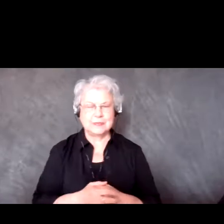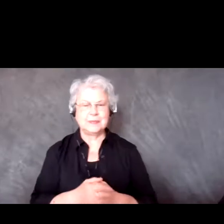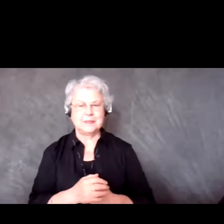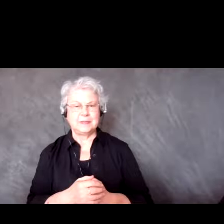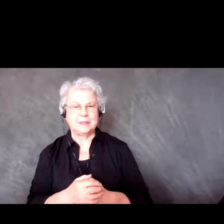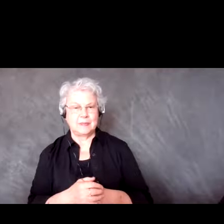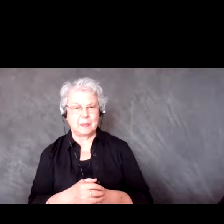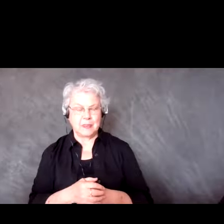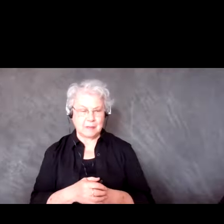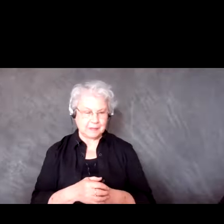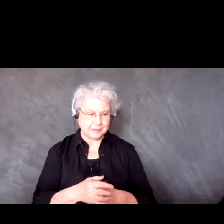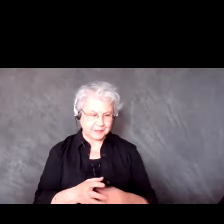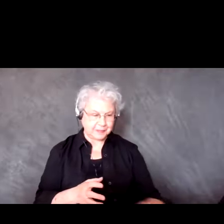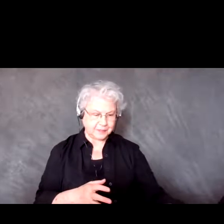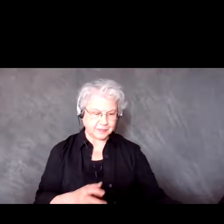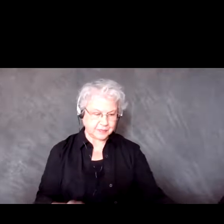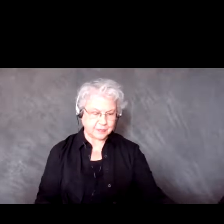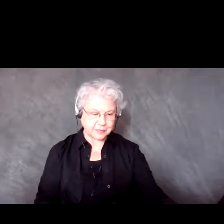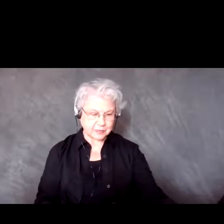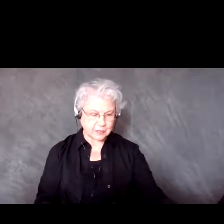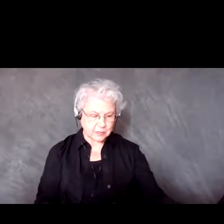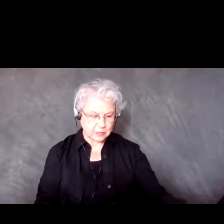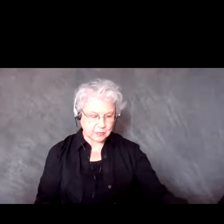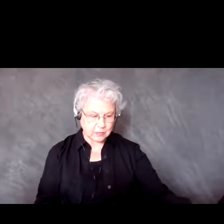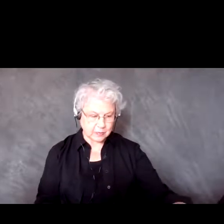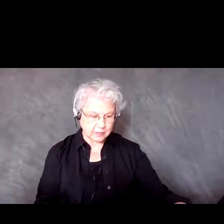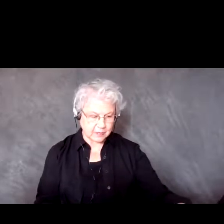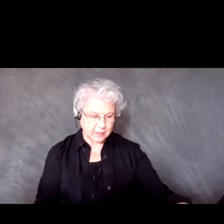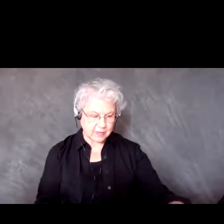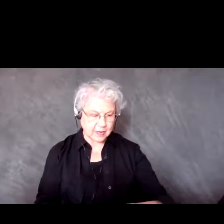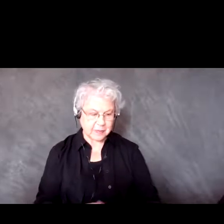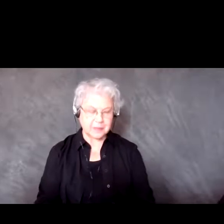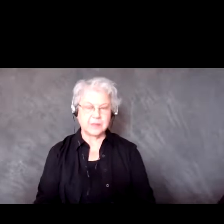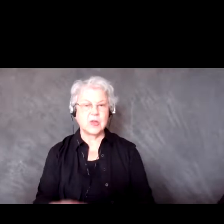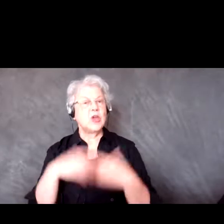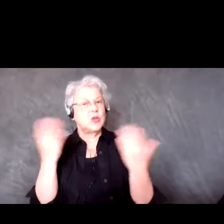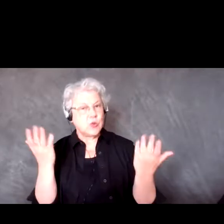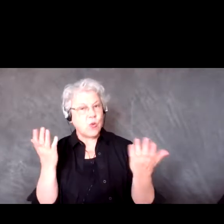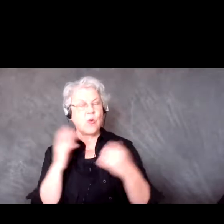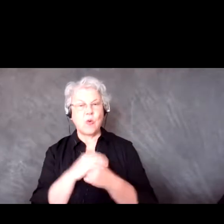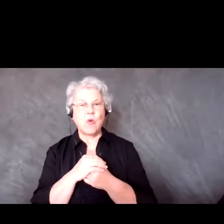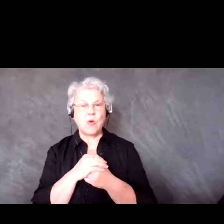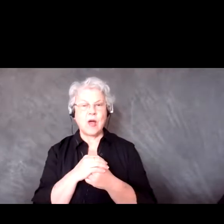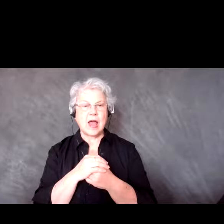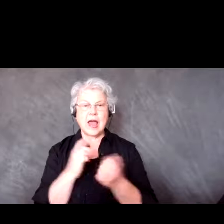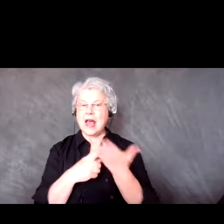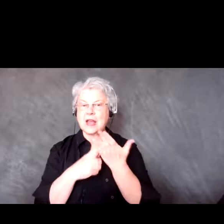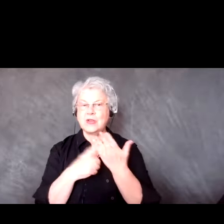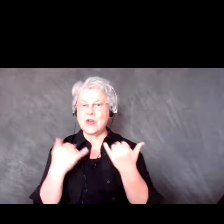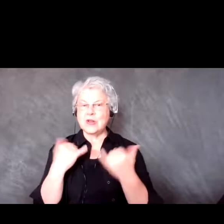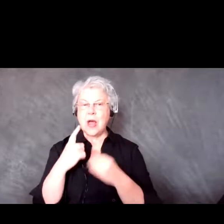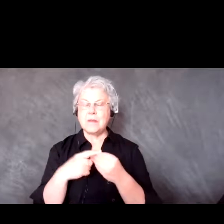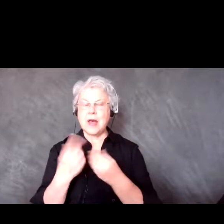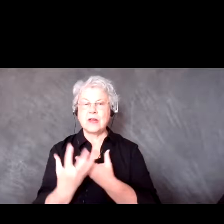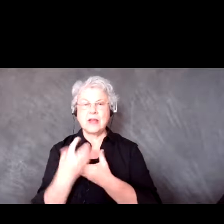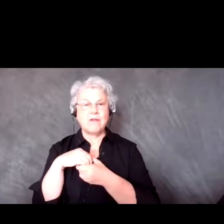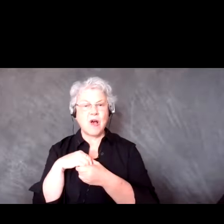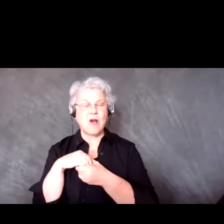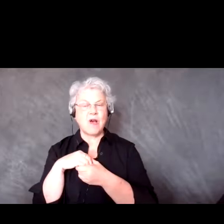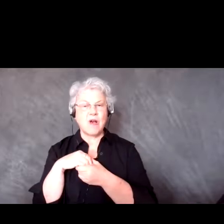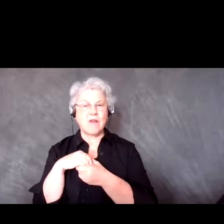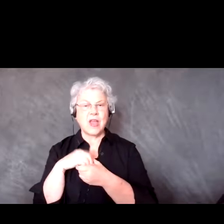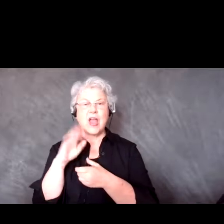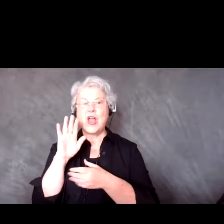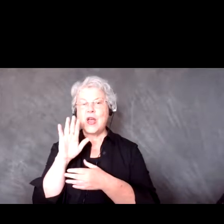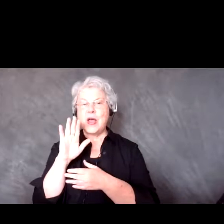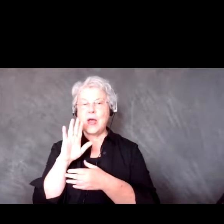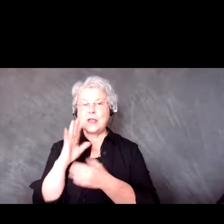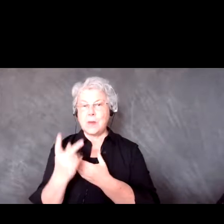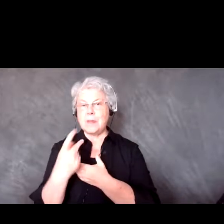Let’s see here. So, I just want to cover a little bit involving your participants in activities and